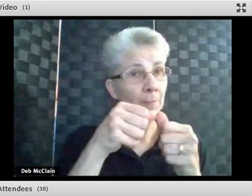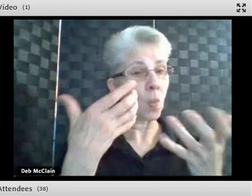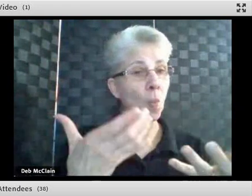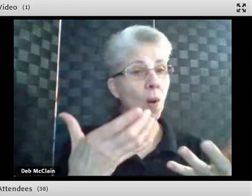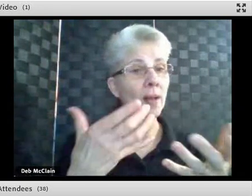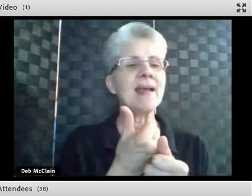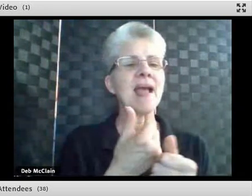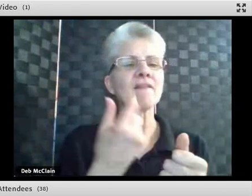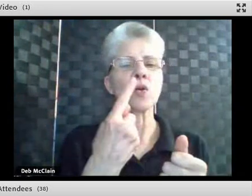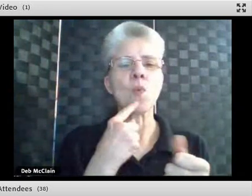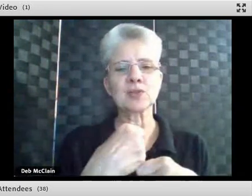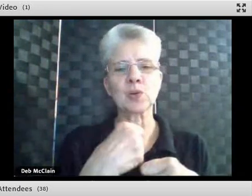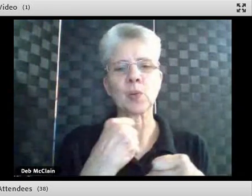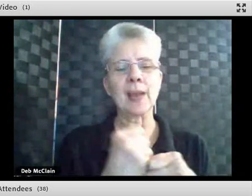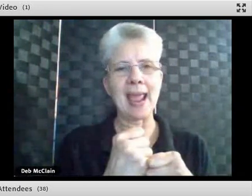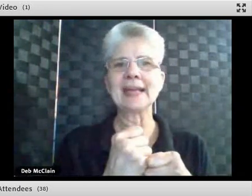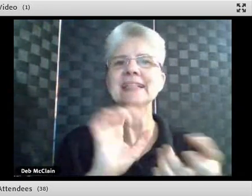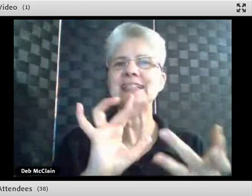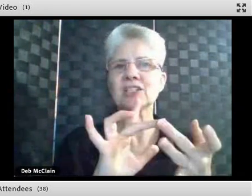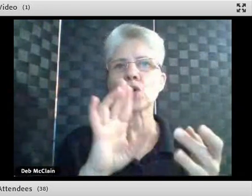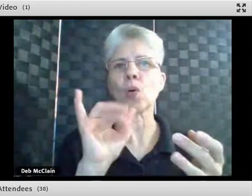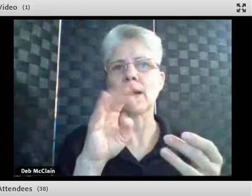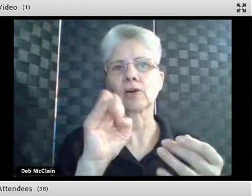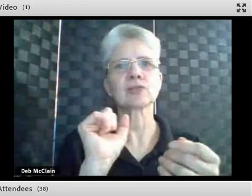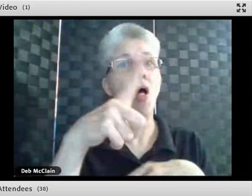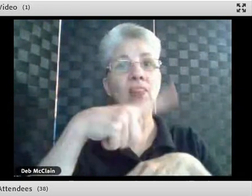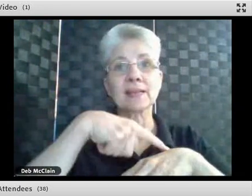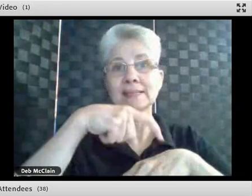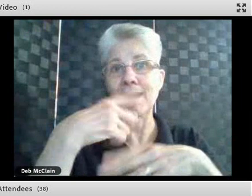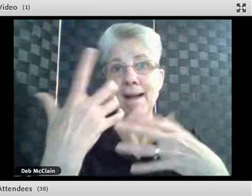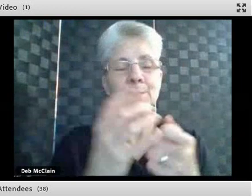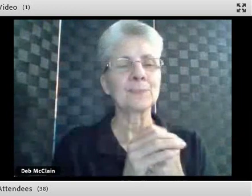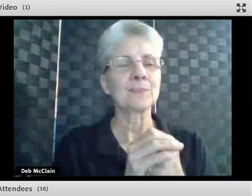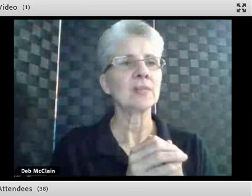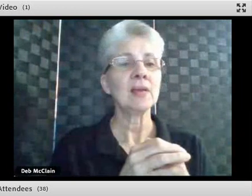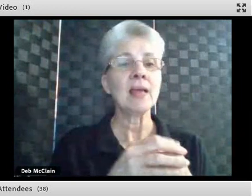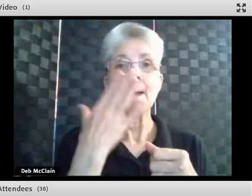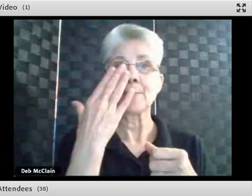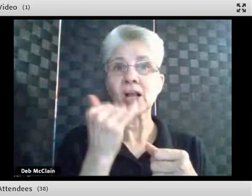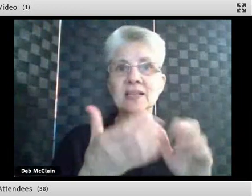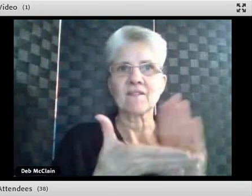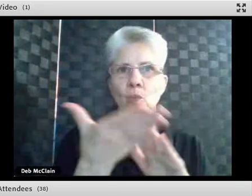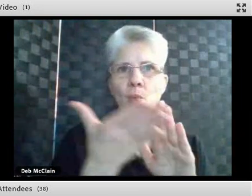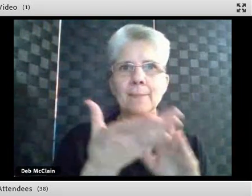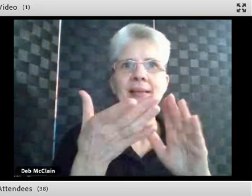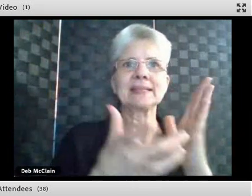that everyone is creating digital records all the time, and due to rapid technology change,